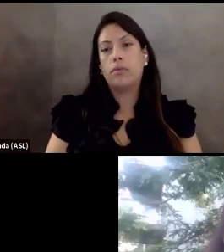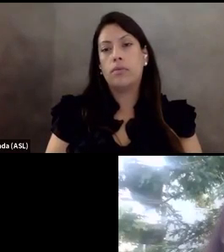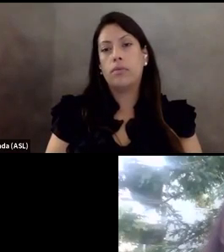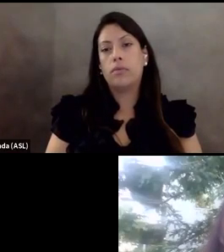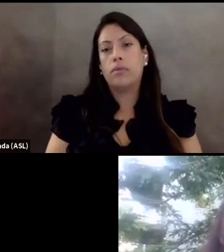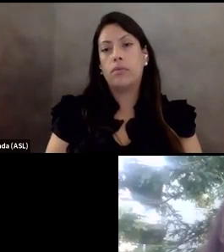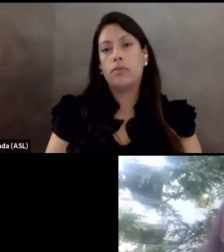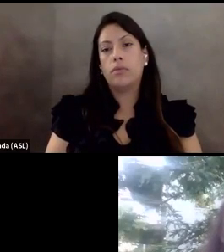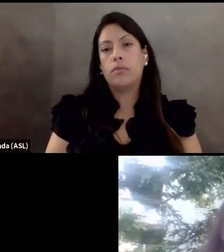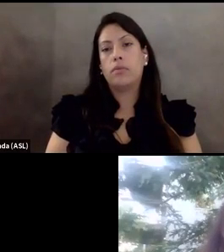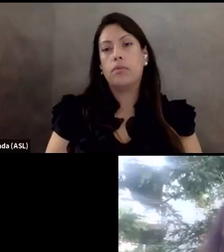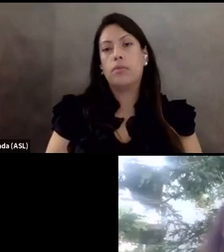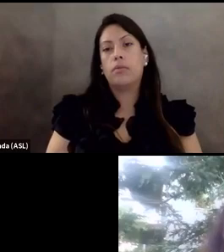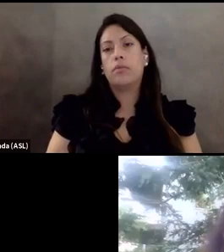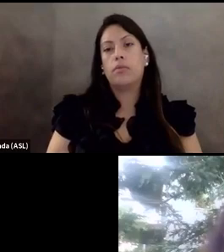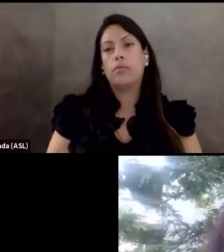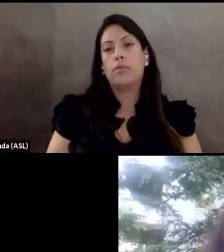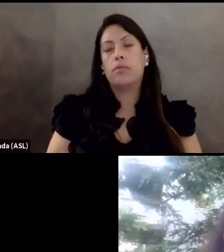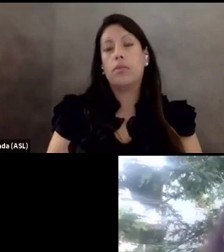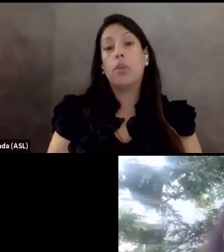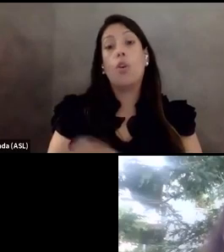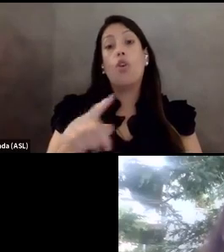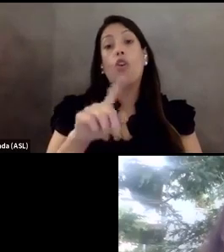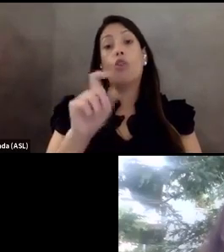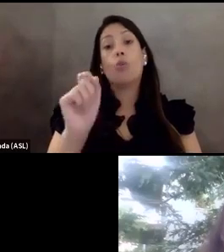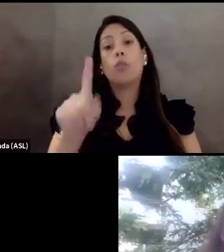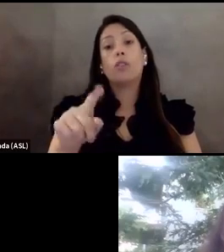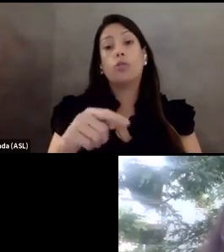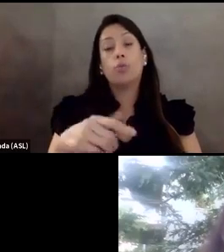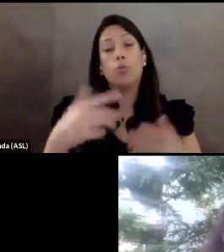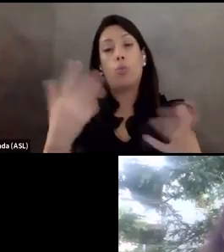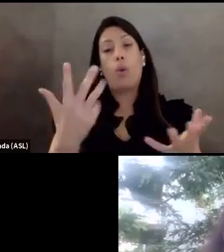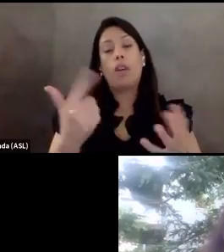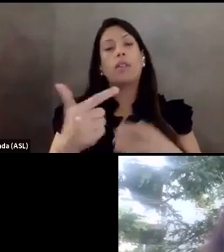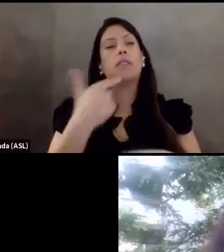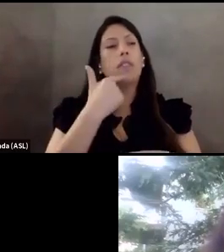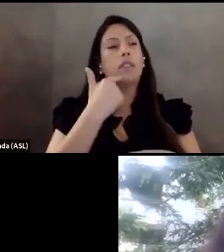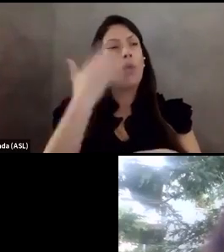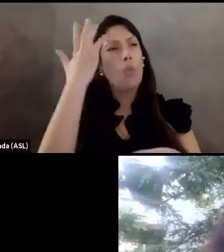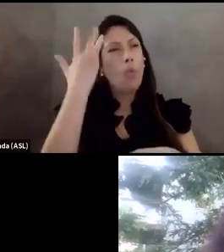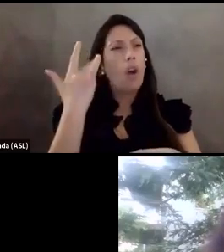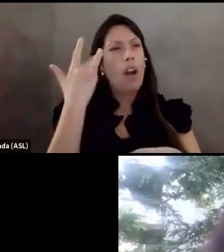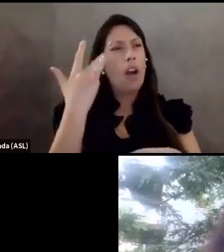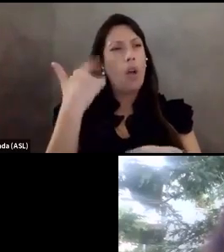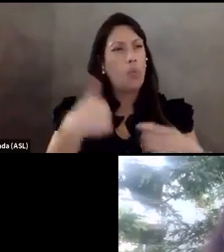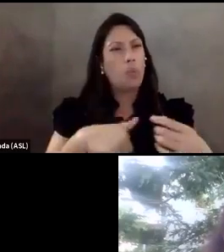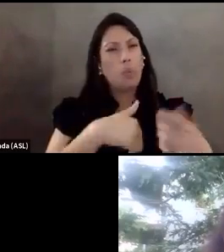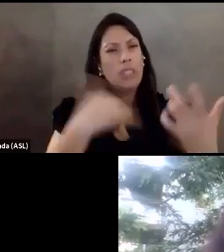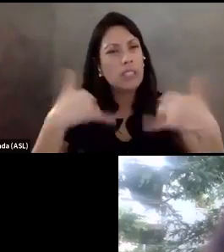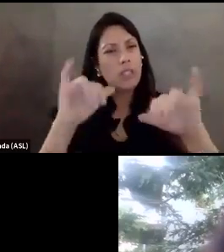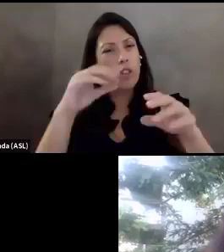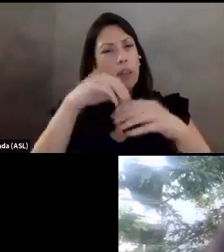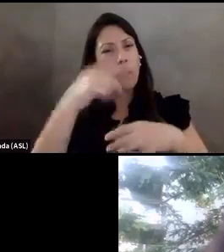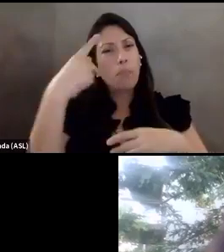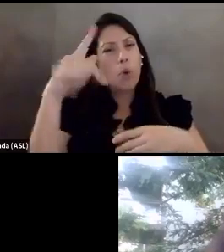why are why are we still in the purple tier